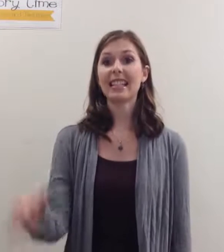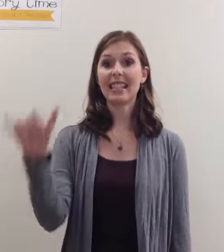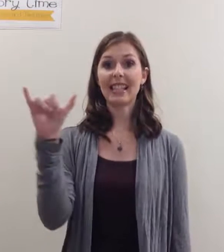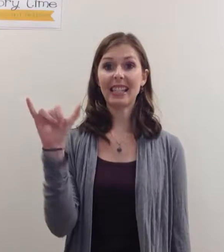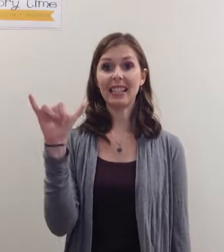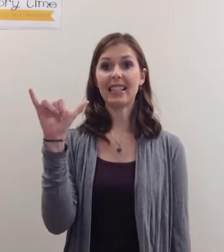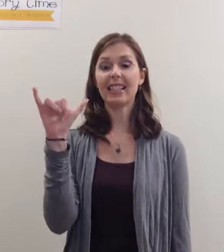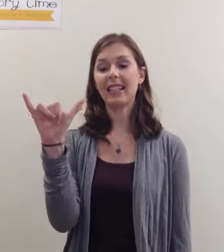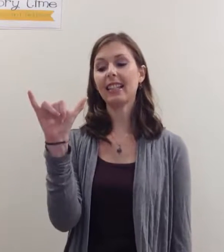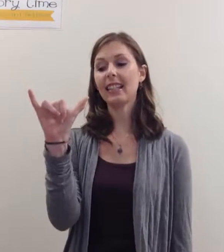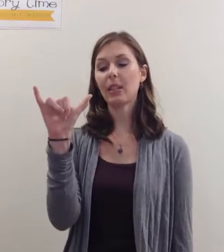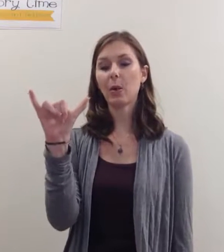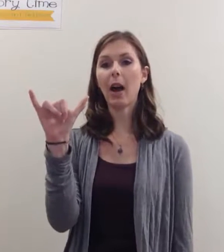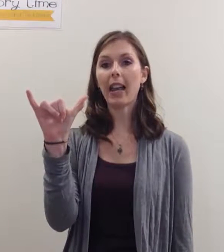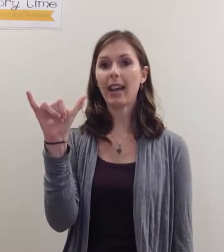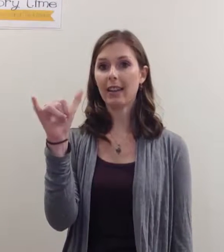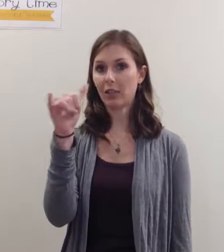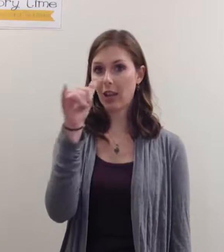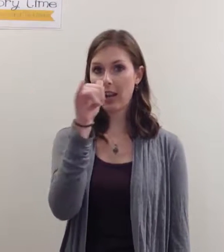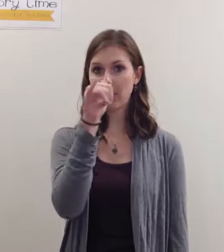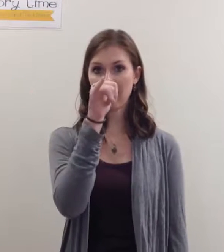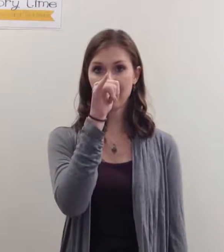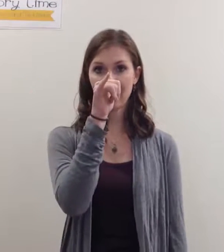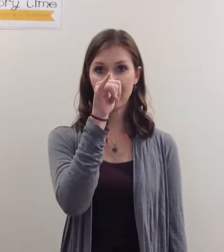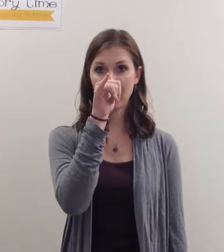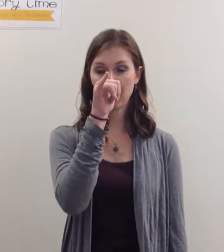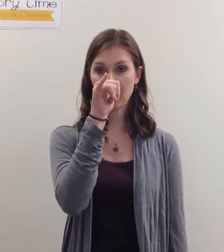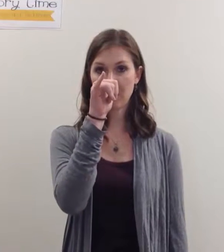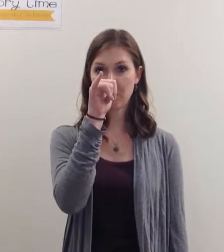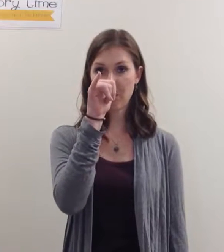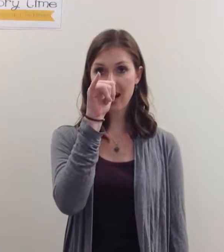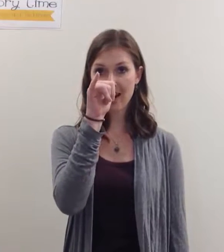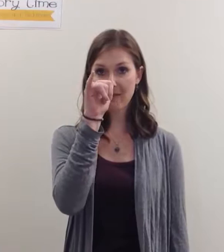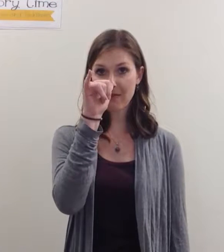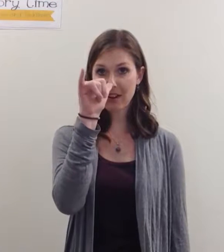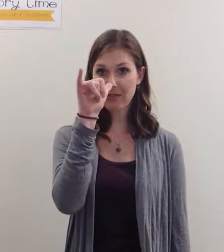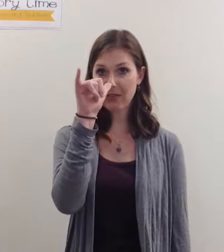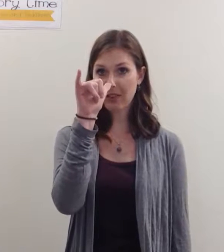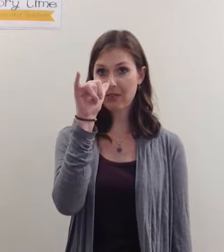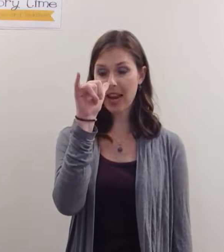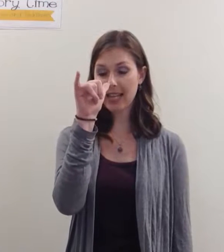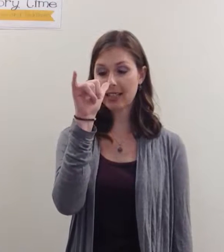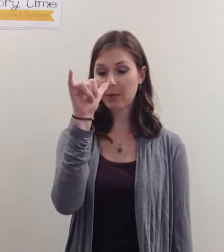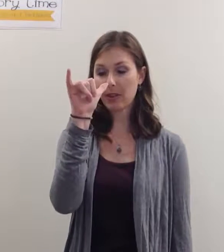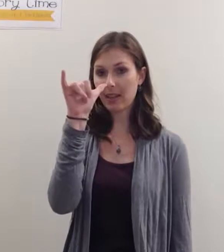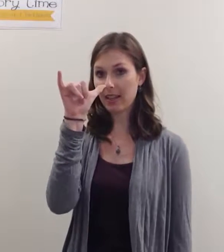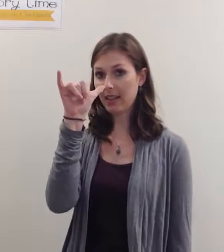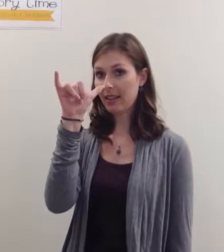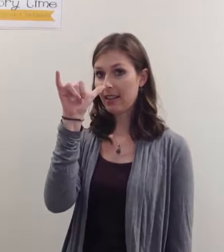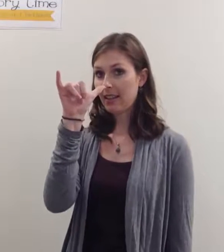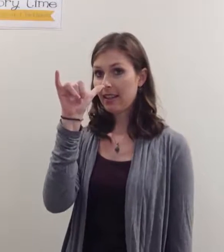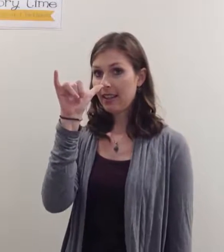it is the Y-handshape and you are going to put it right in front of your face with your